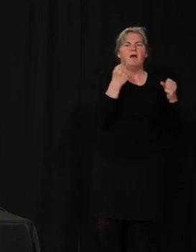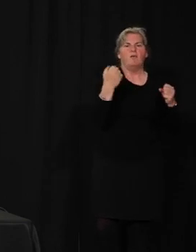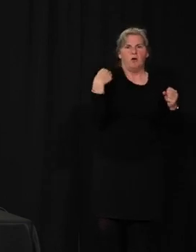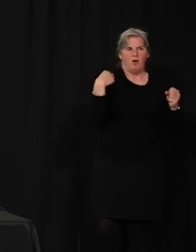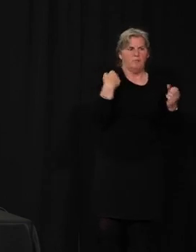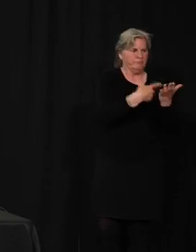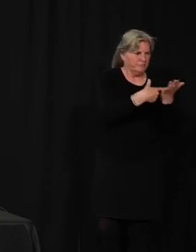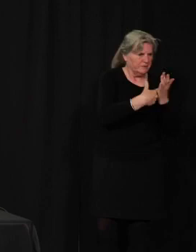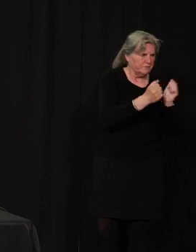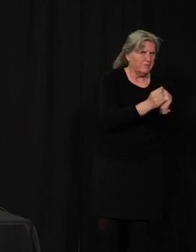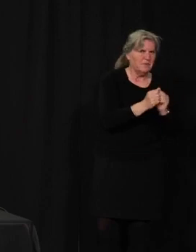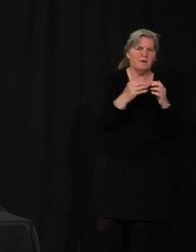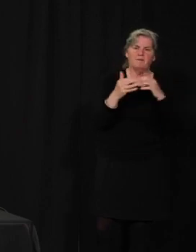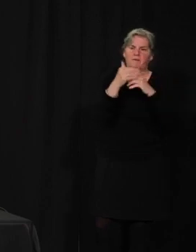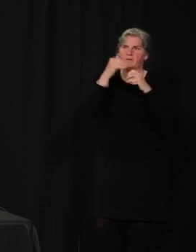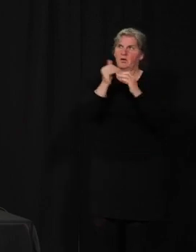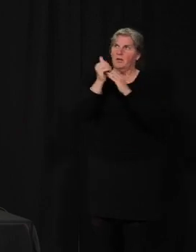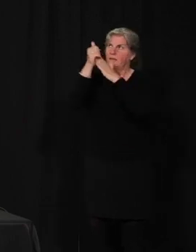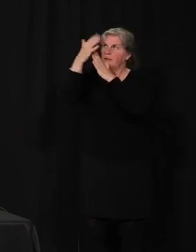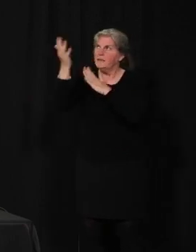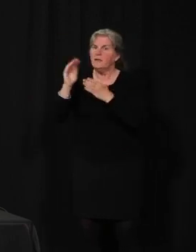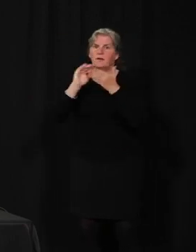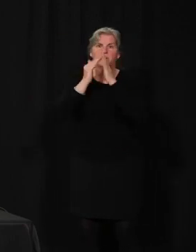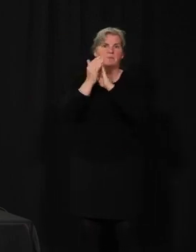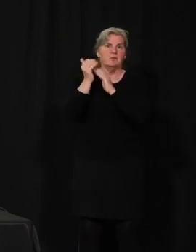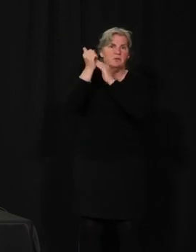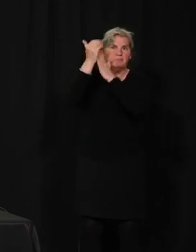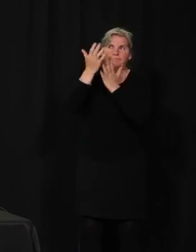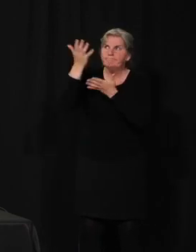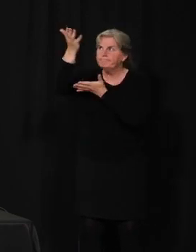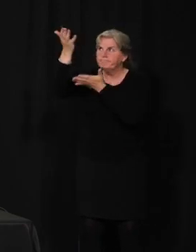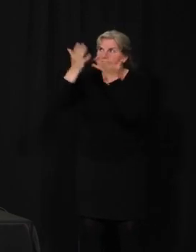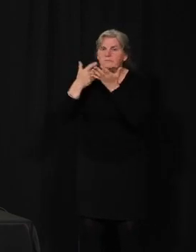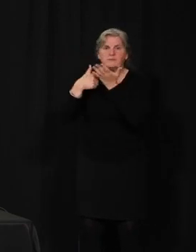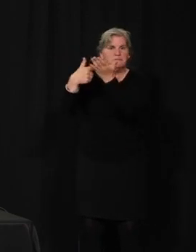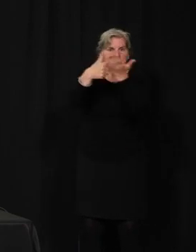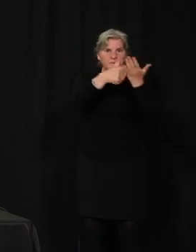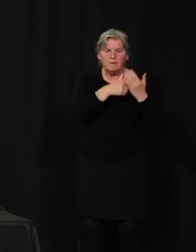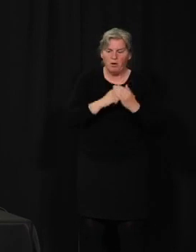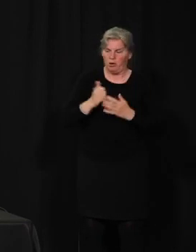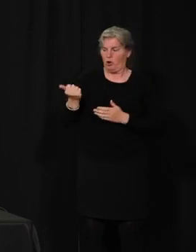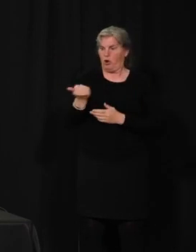with first Nations leadership, municipal leadership. I have conversations nationally